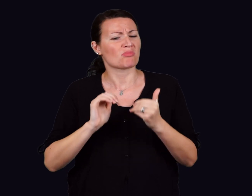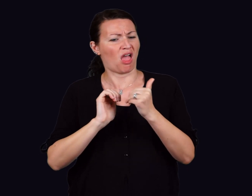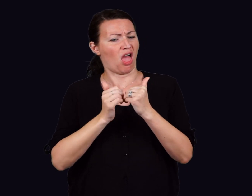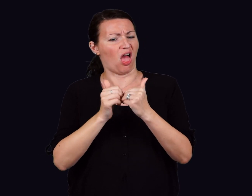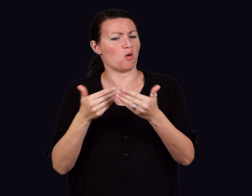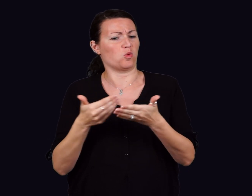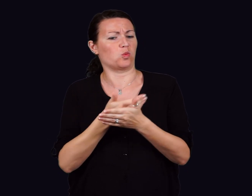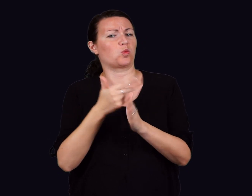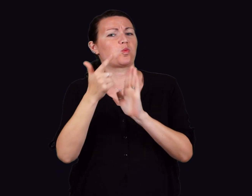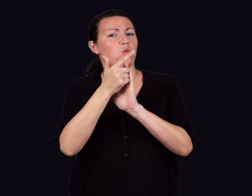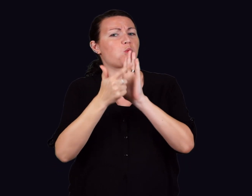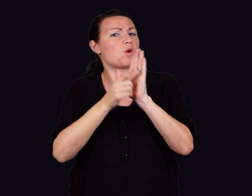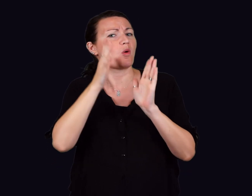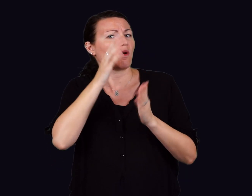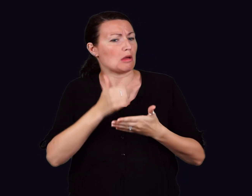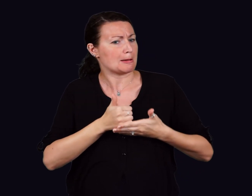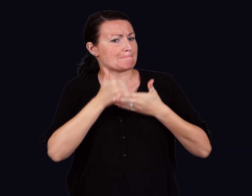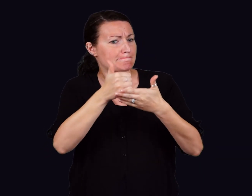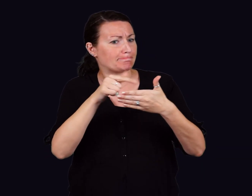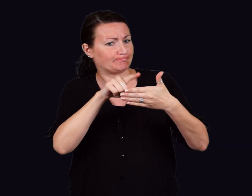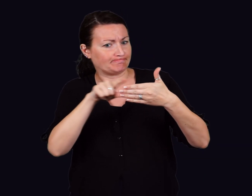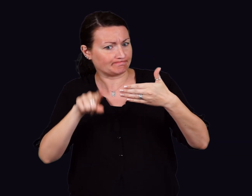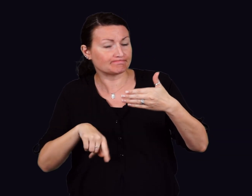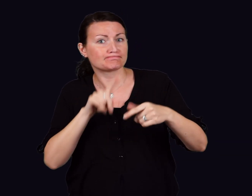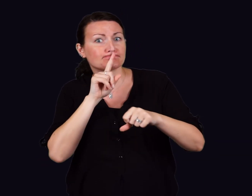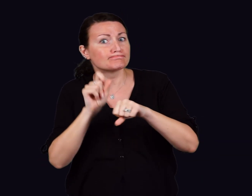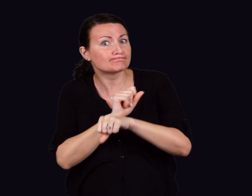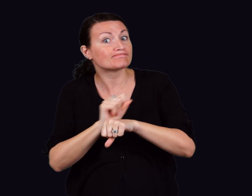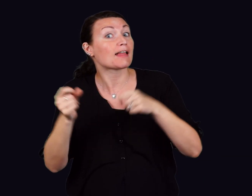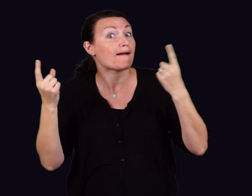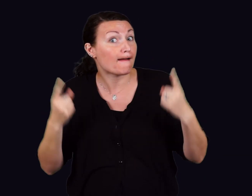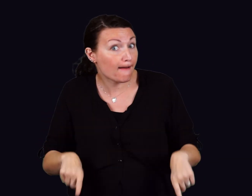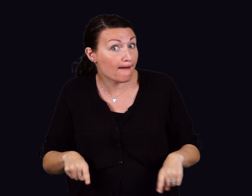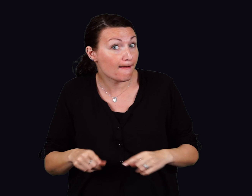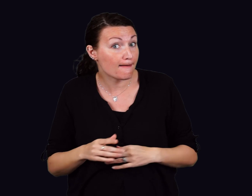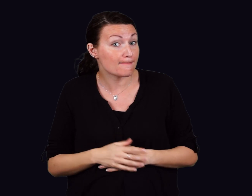How the new law makes this happen: